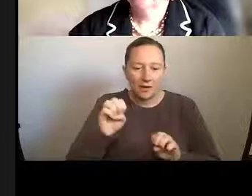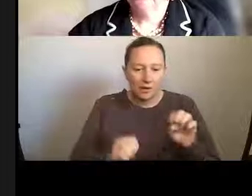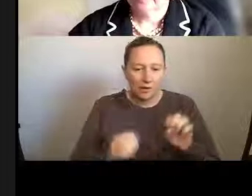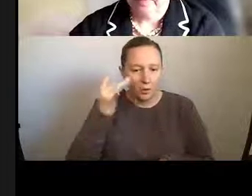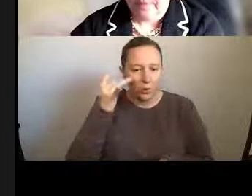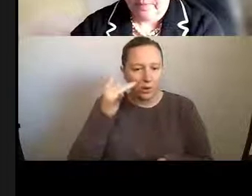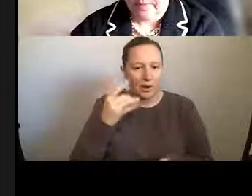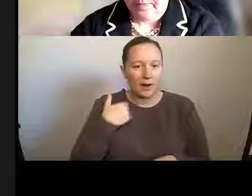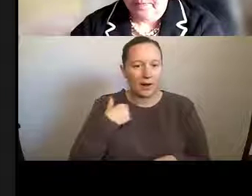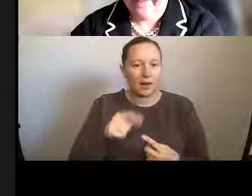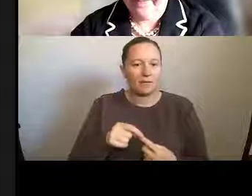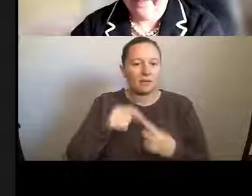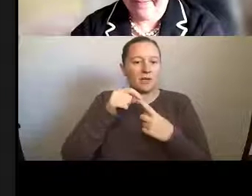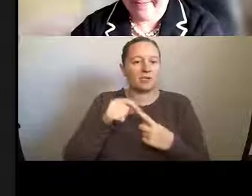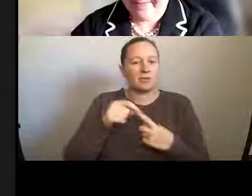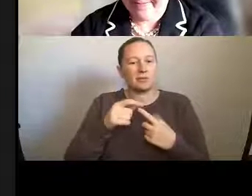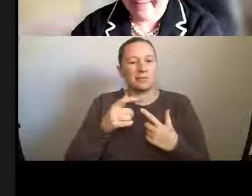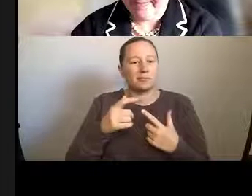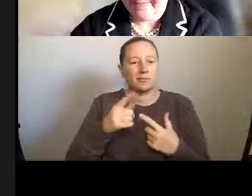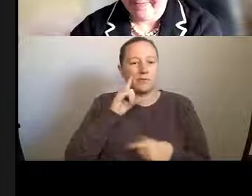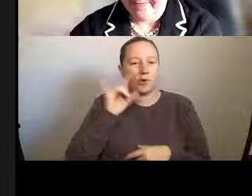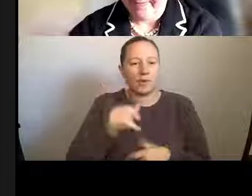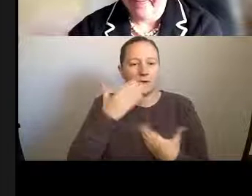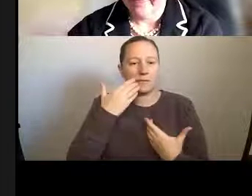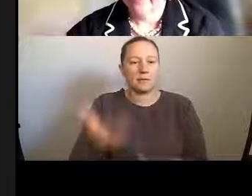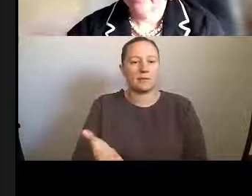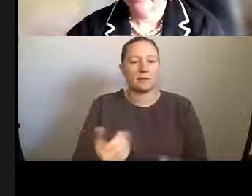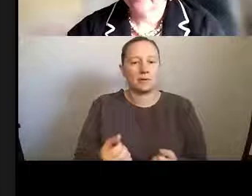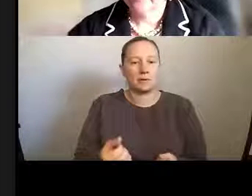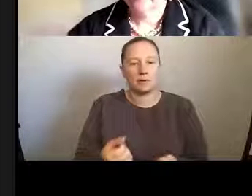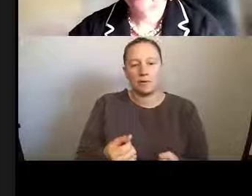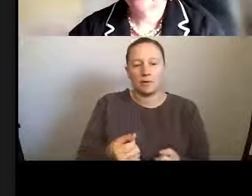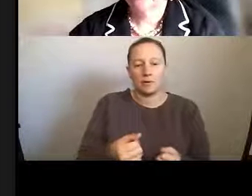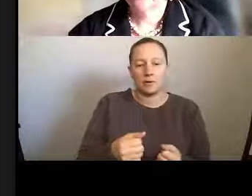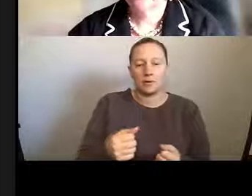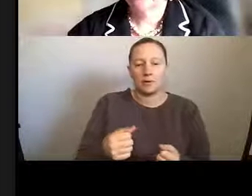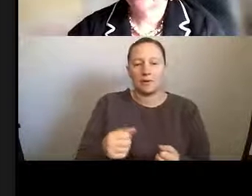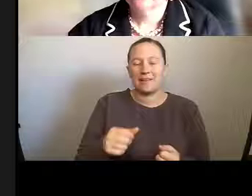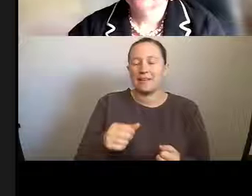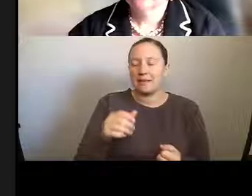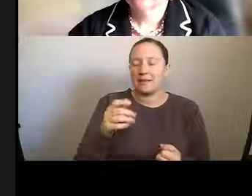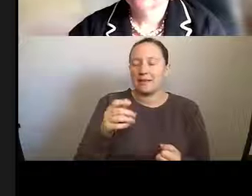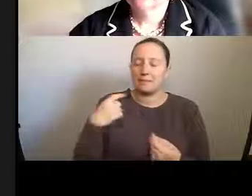Don't ask me. It has been there even in the old version of the common rule.